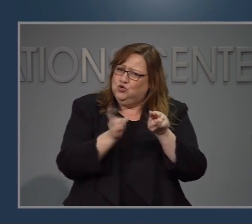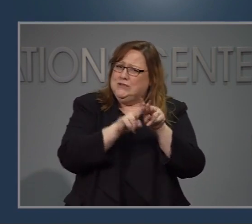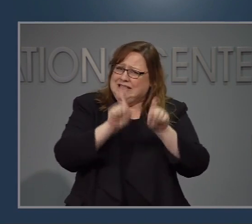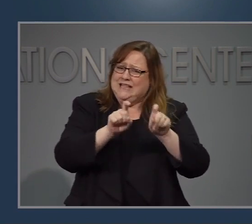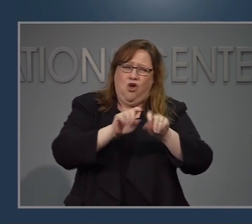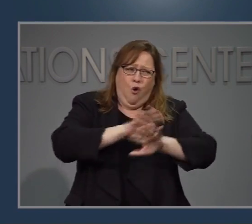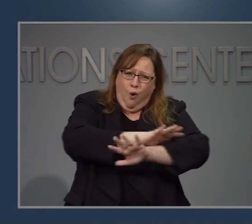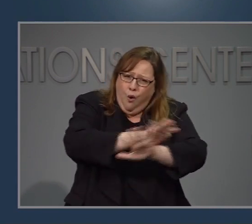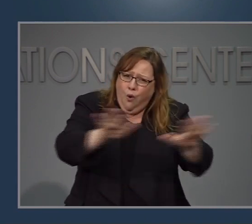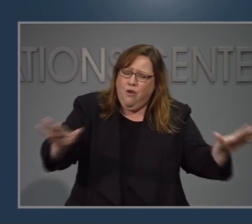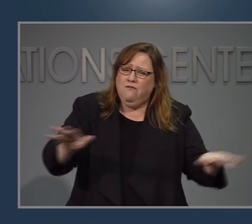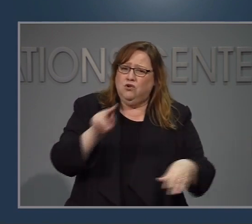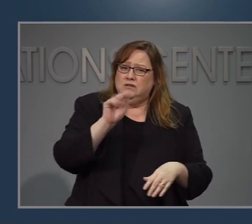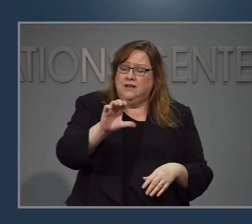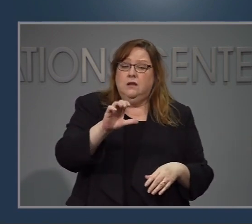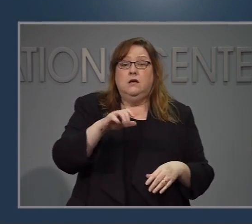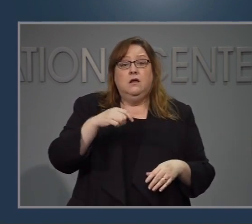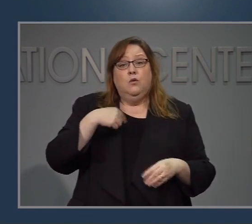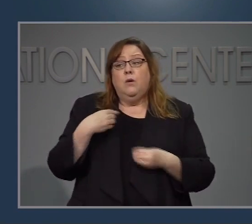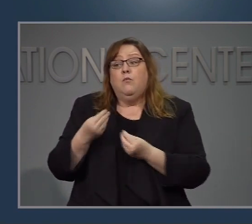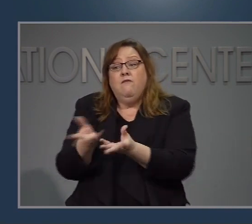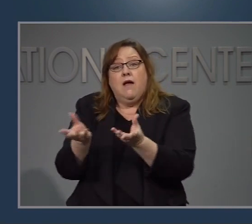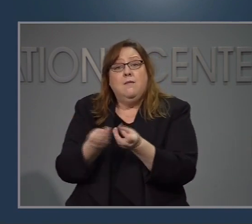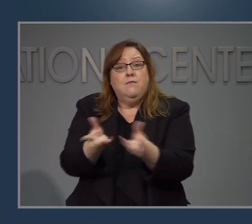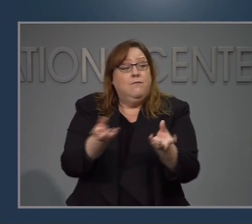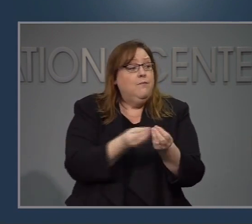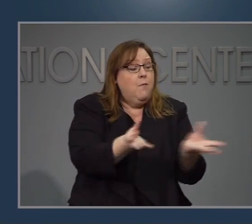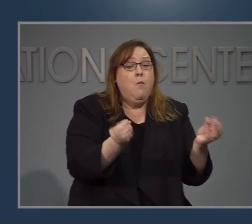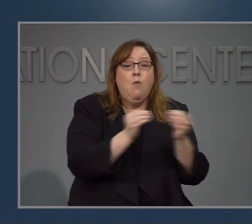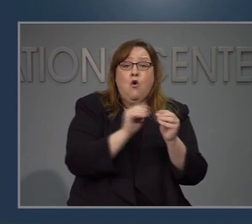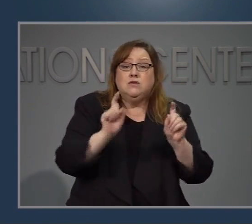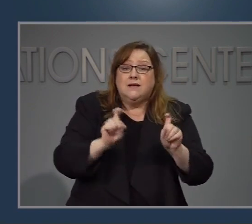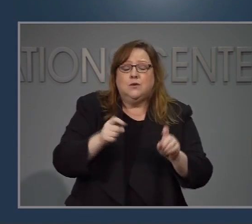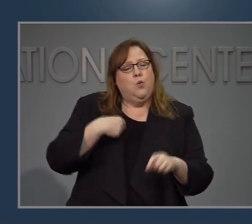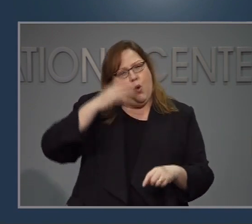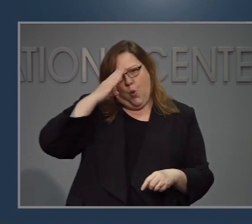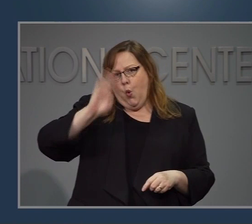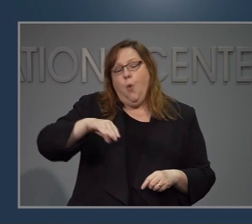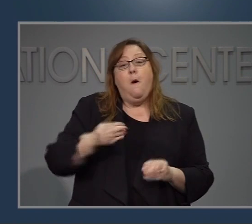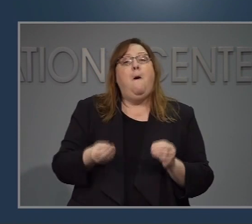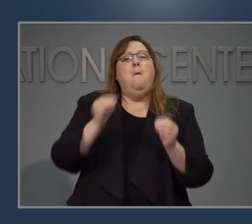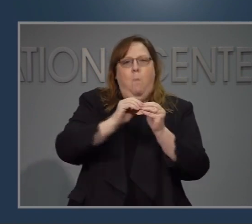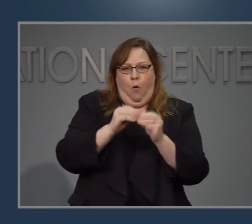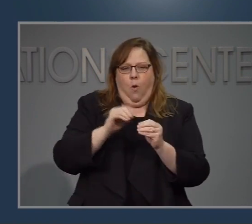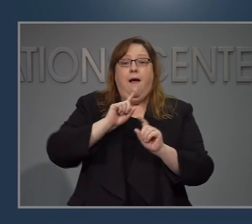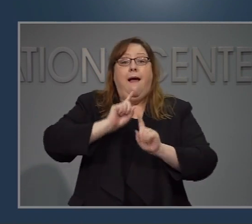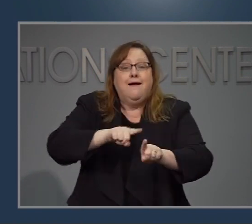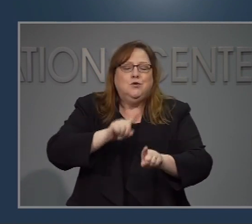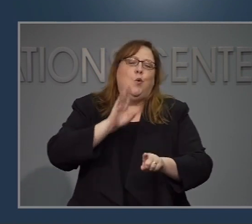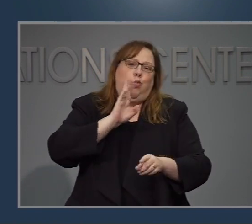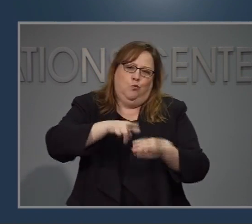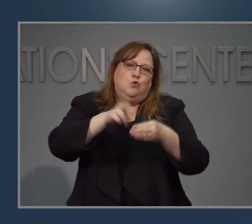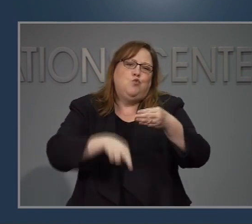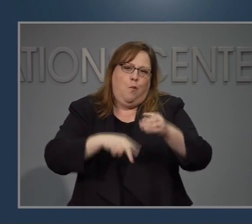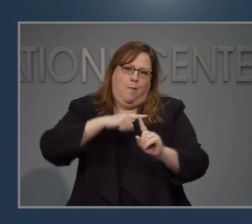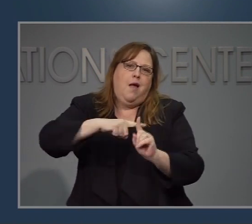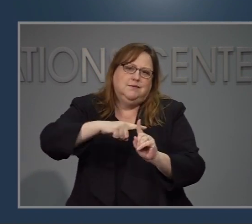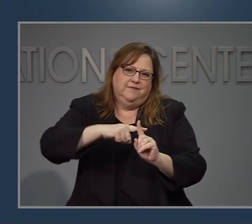LAST WEEKEND. WE SAW OUR HIGHEST SINGLE-DAY INCREASE WITH 853 NEW CASES IN ONE DAY. THIS INDICATOR NEEDS TO BE INTERPRETED IN THE CONTEXT OF THE ADDITIONAL TESTING WE'RE